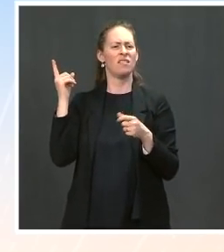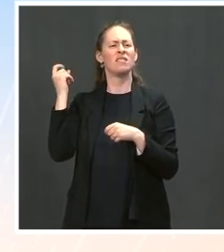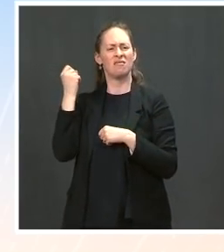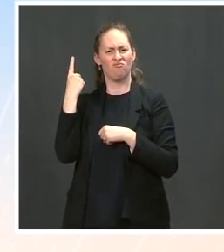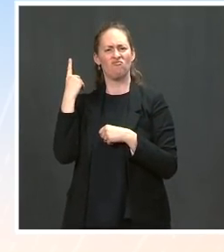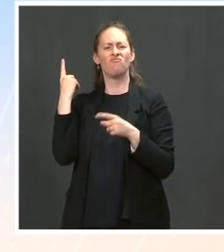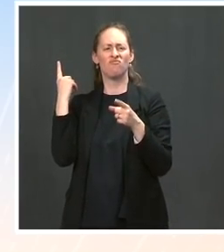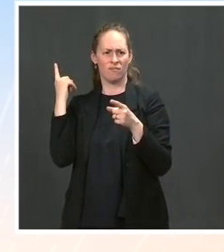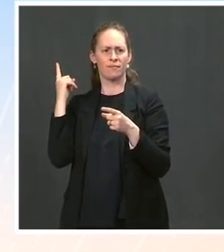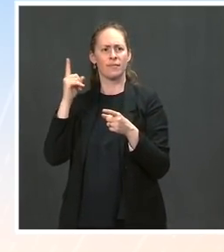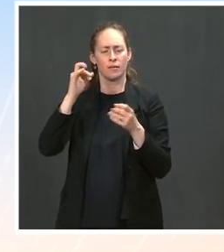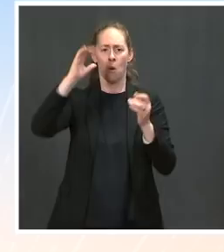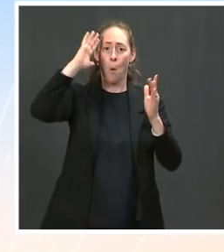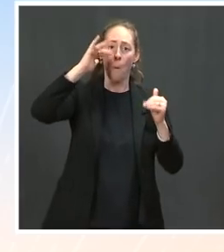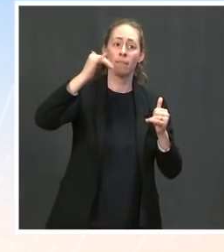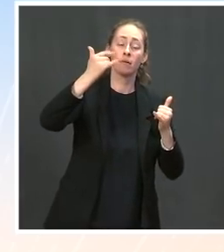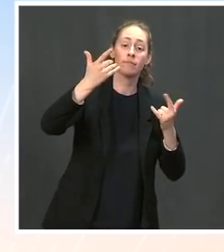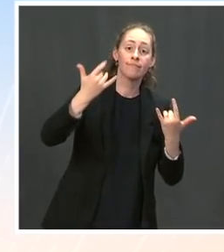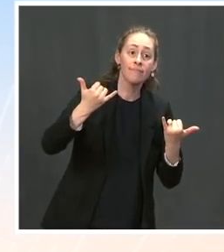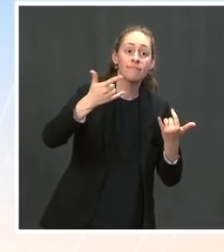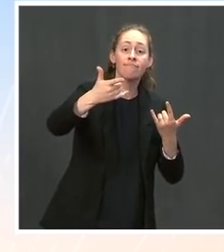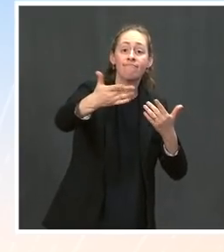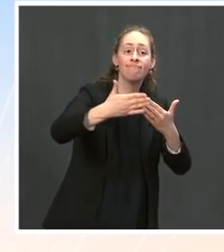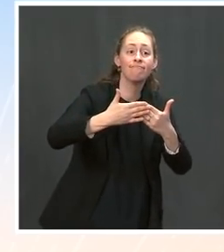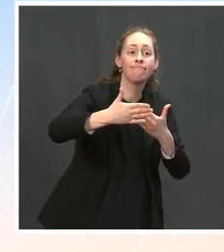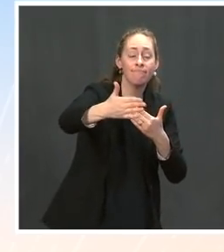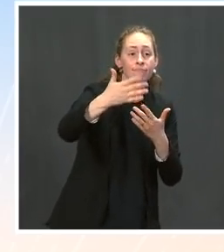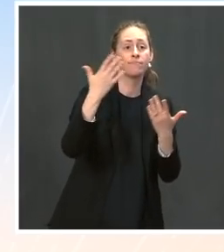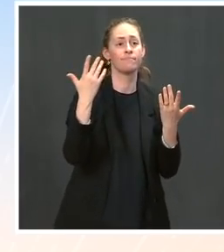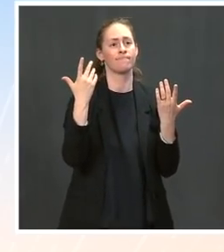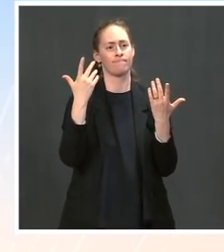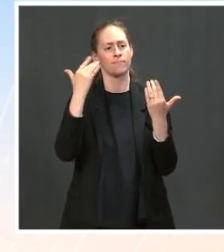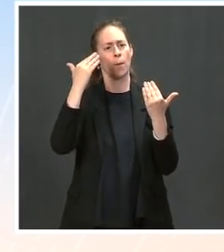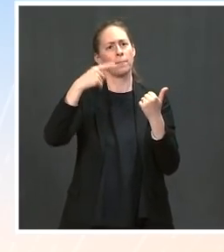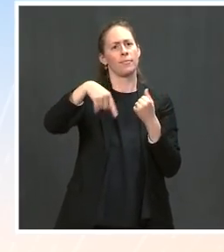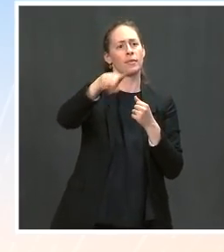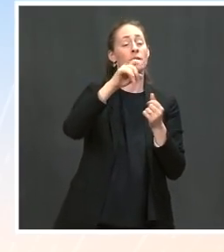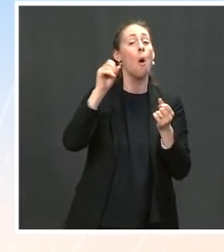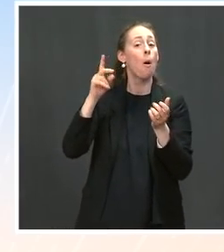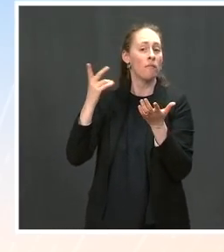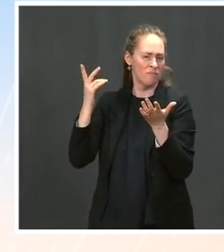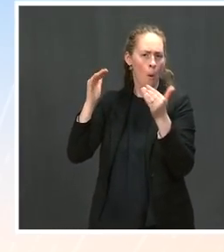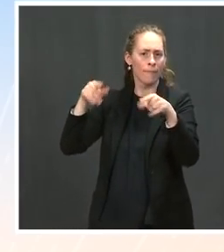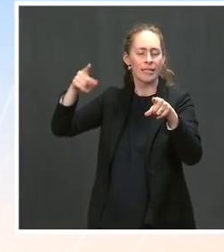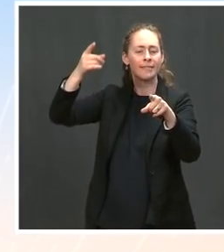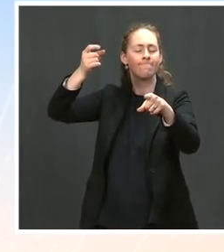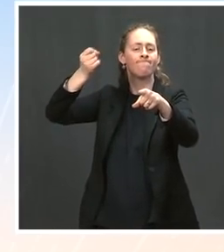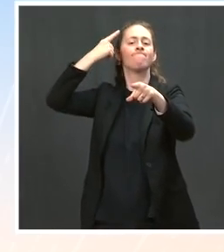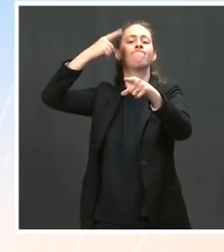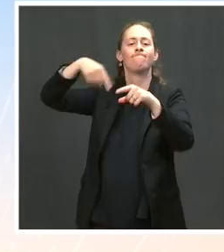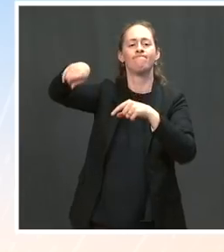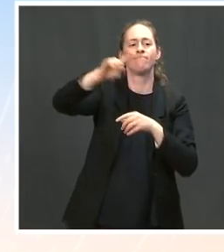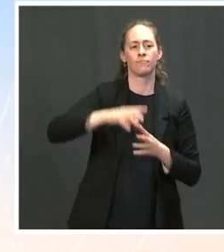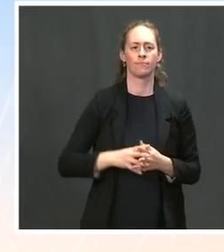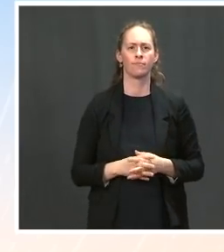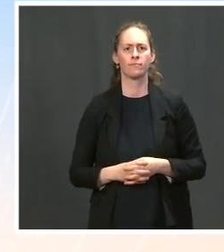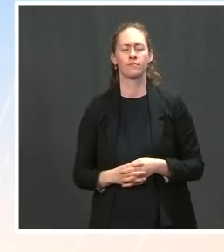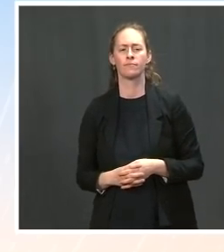And hopefully, that's what they take away from his comments. The Press: And apart from what the verdict might be, I wonder if you could speak a little bit to Americans